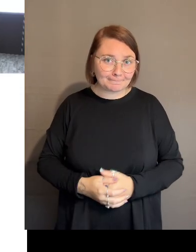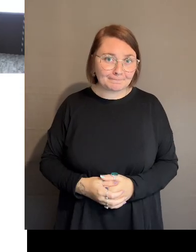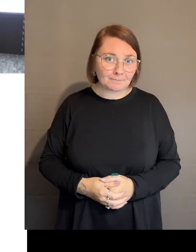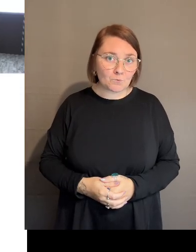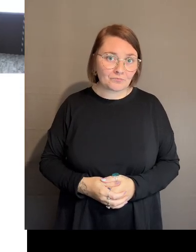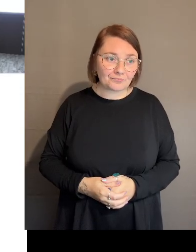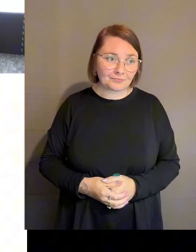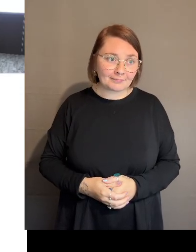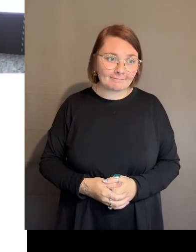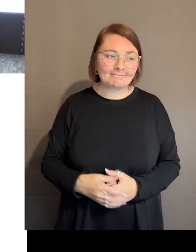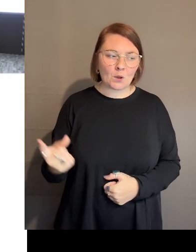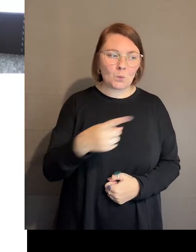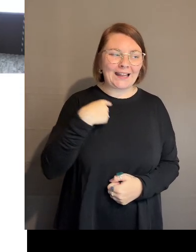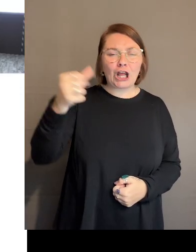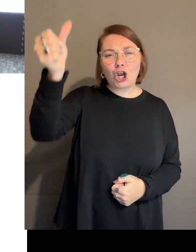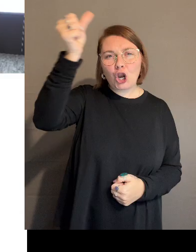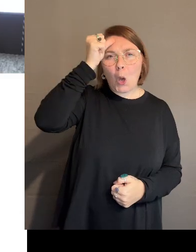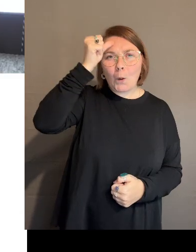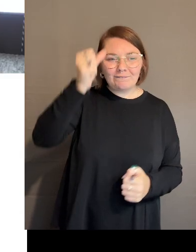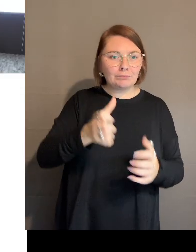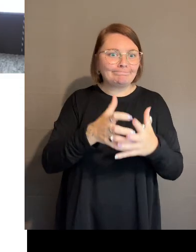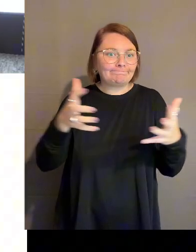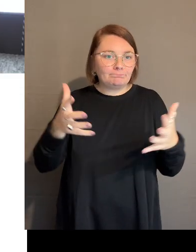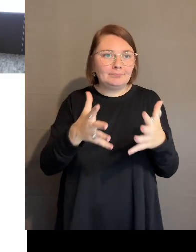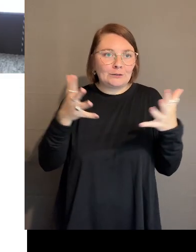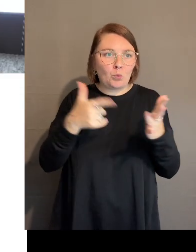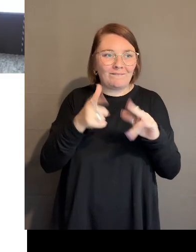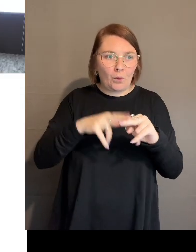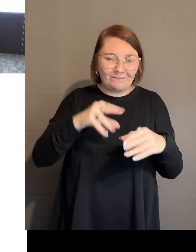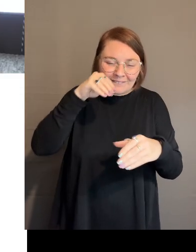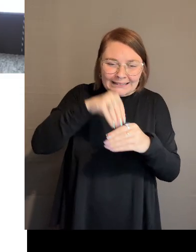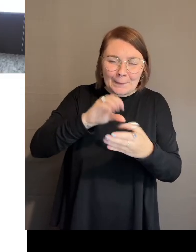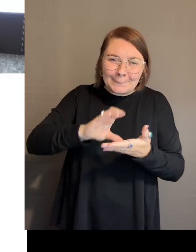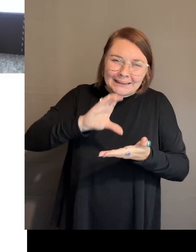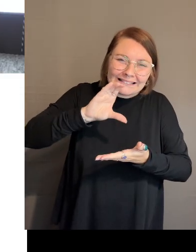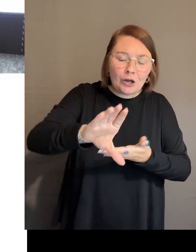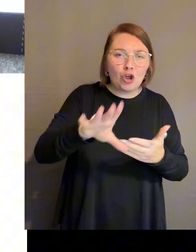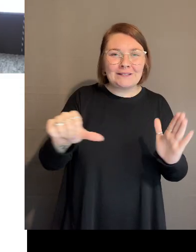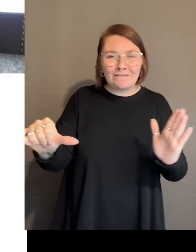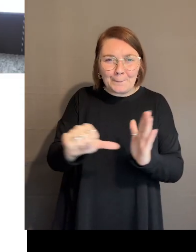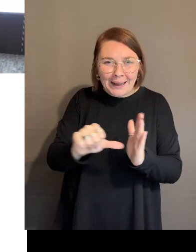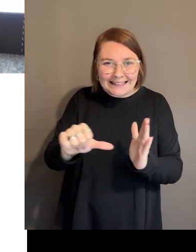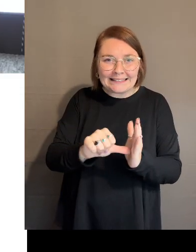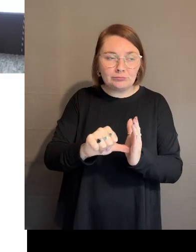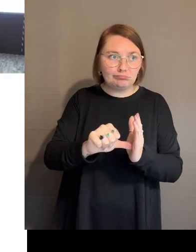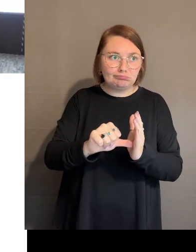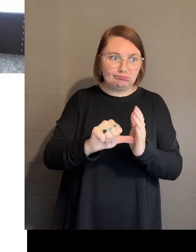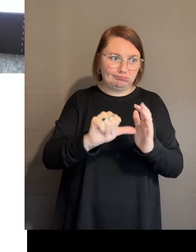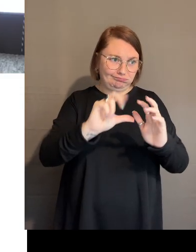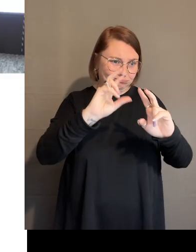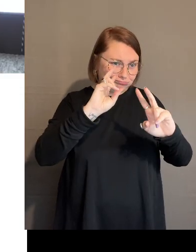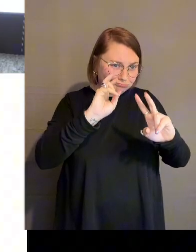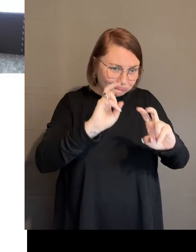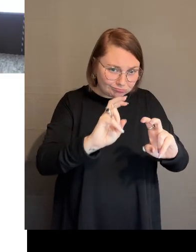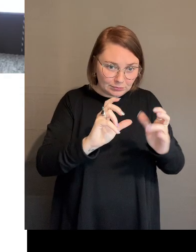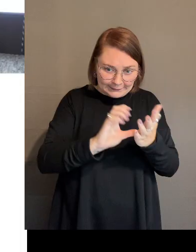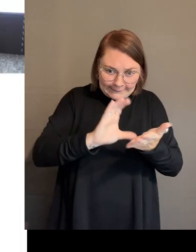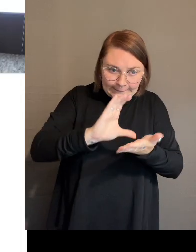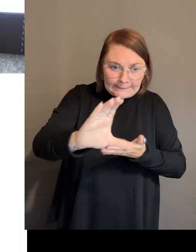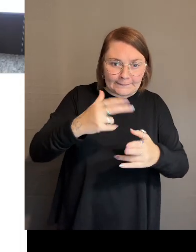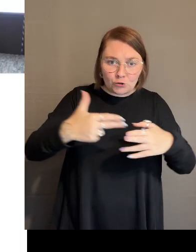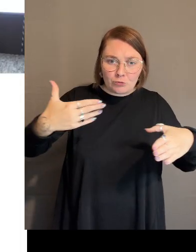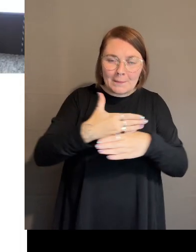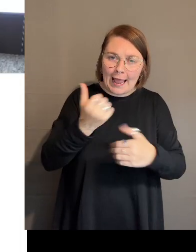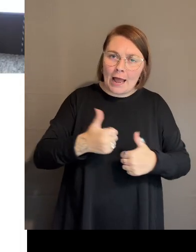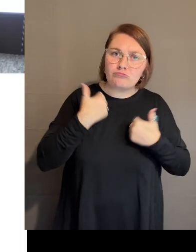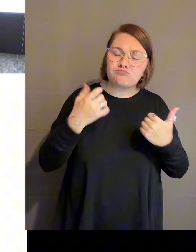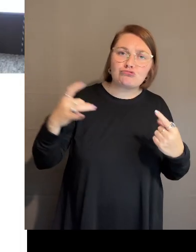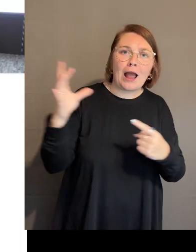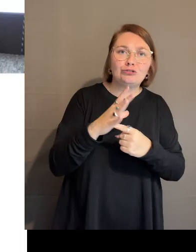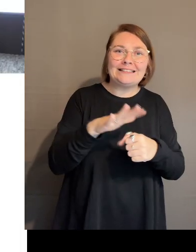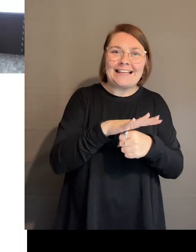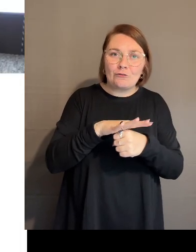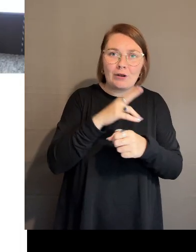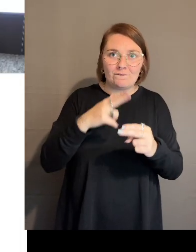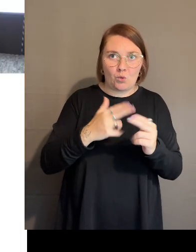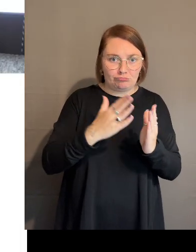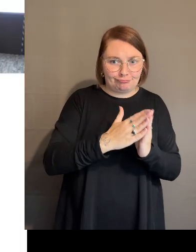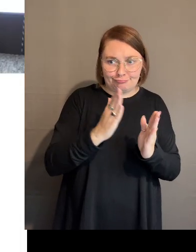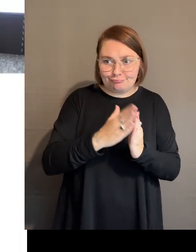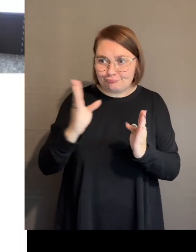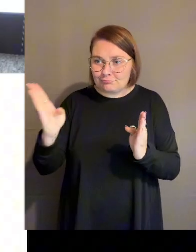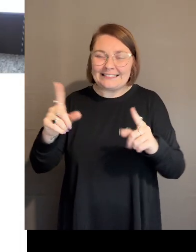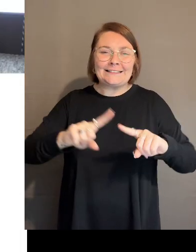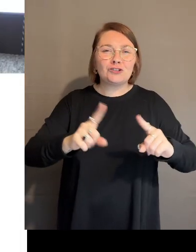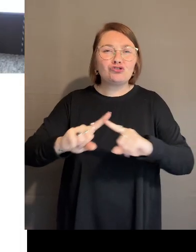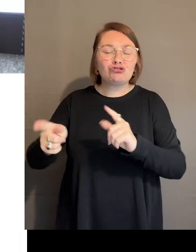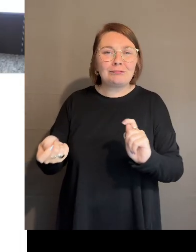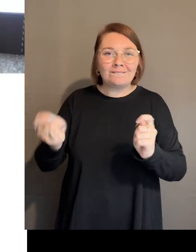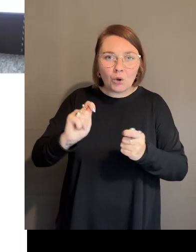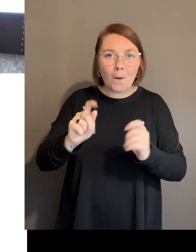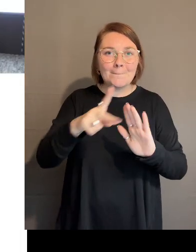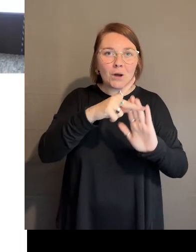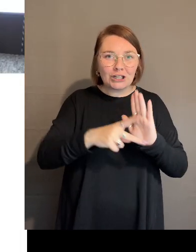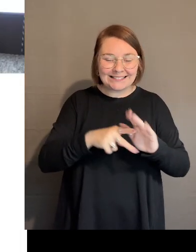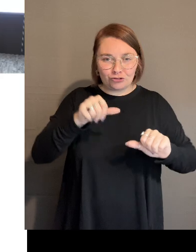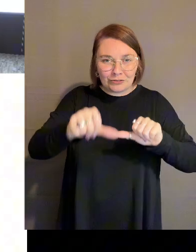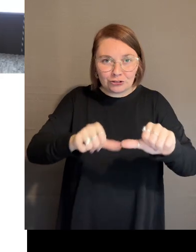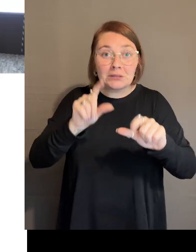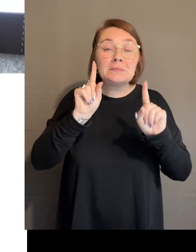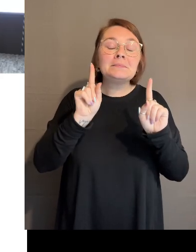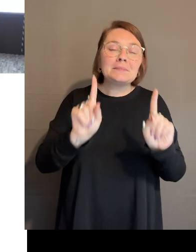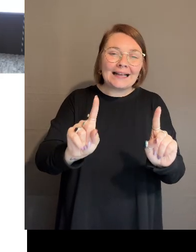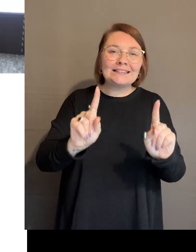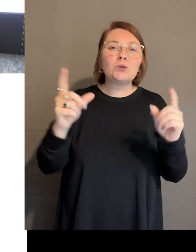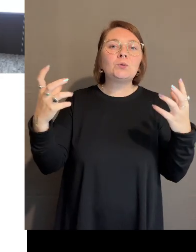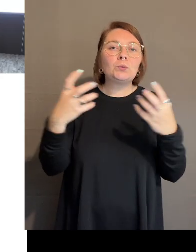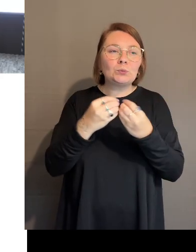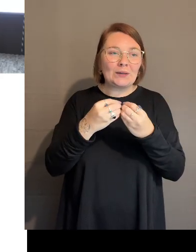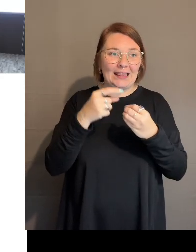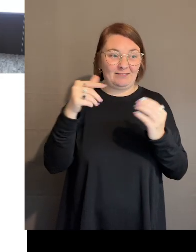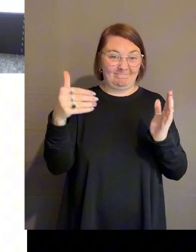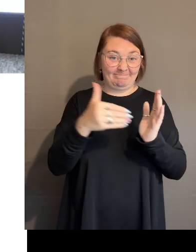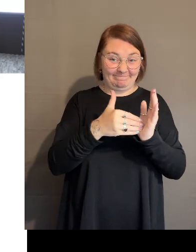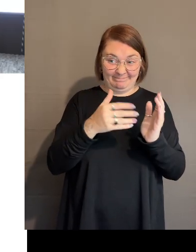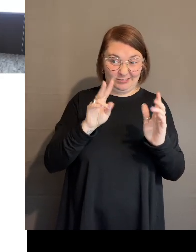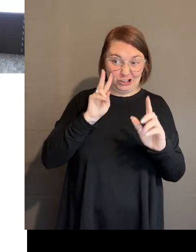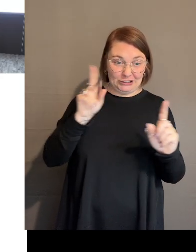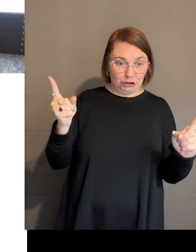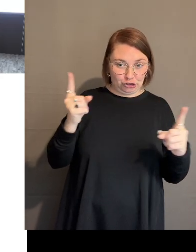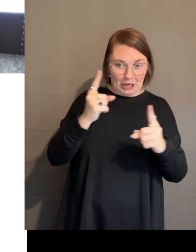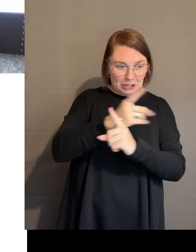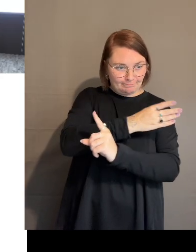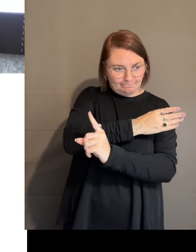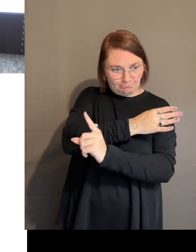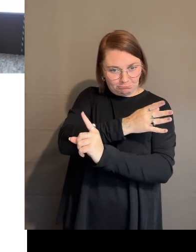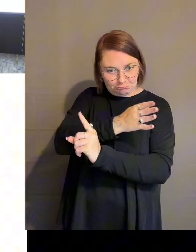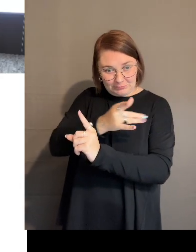We know that there's been huge amount of investment, and a lot of money has gone in employment as a priority area across multiple reforms, policies, and strategies. However, we did not see change over time despite that big investment.